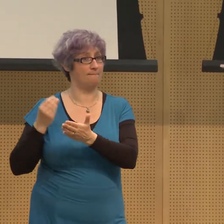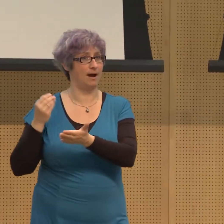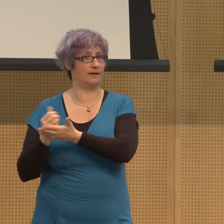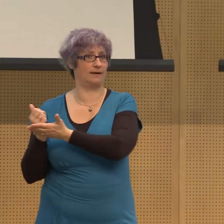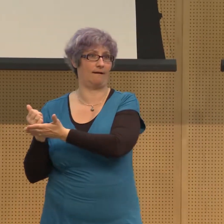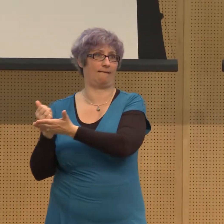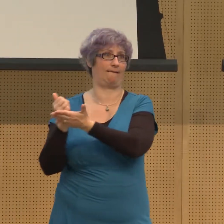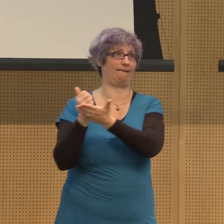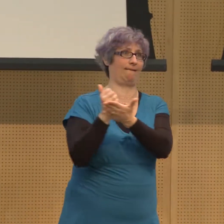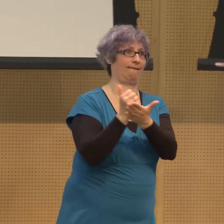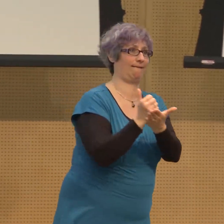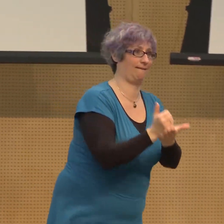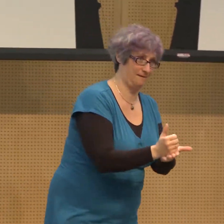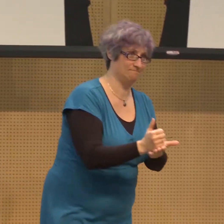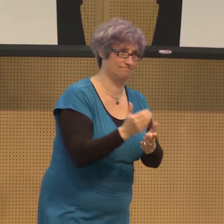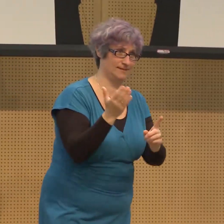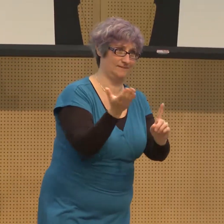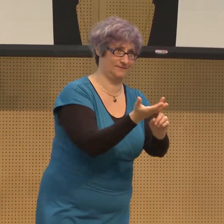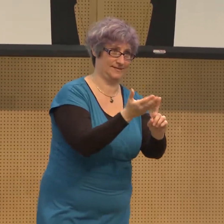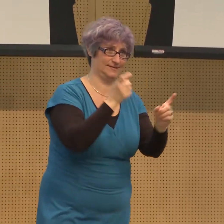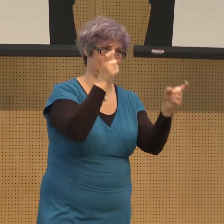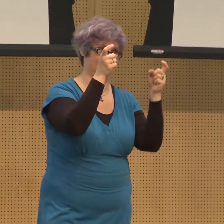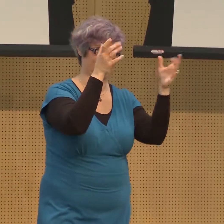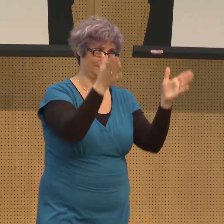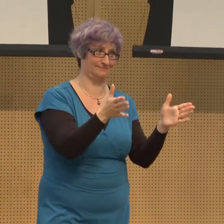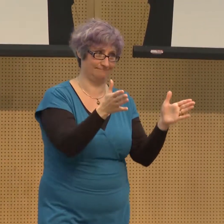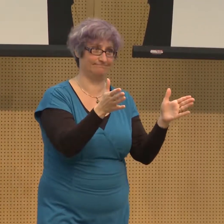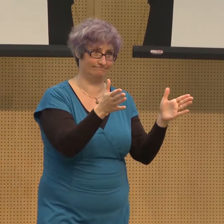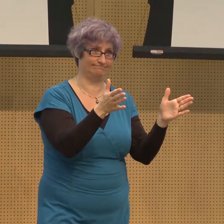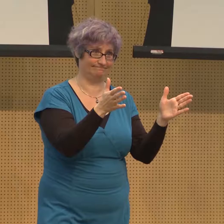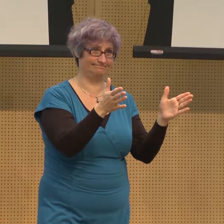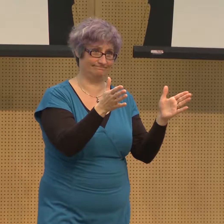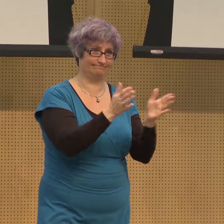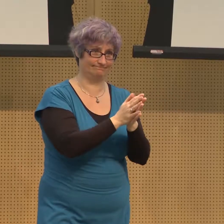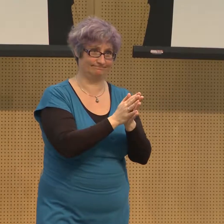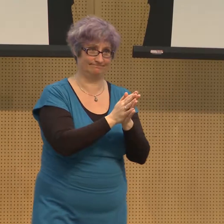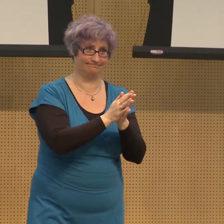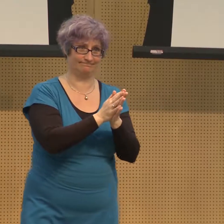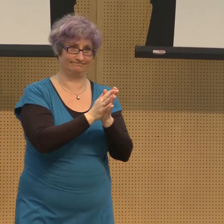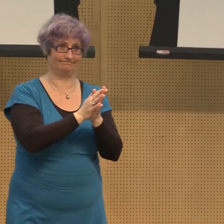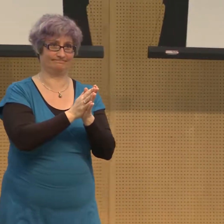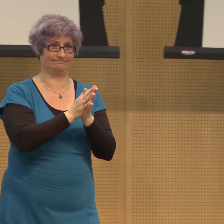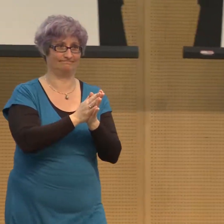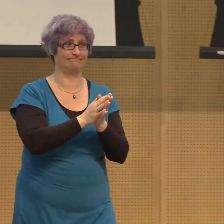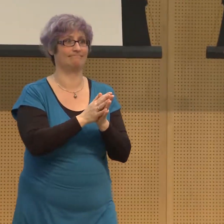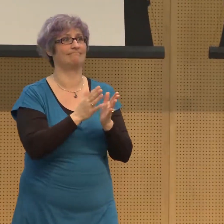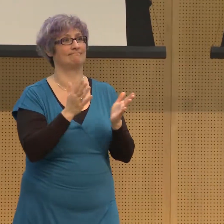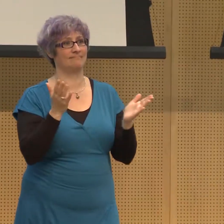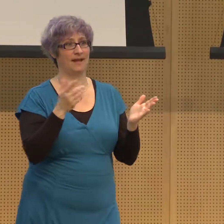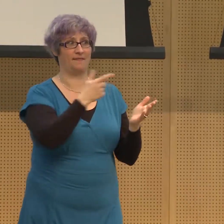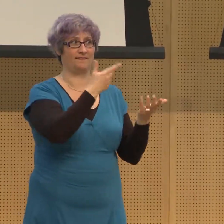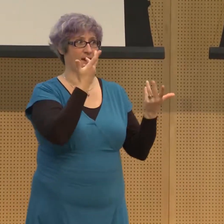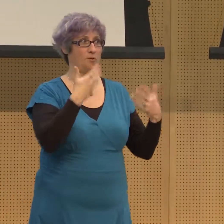Of course, I do the work, but when you get the money, it definitely helps on the administrative end of things.